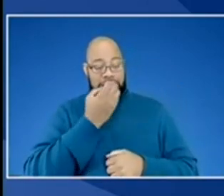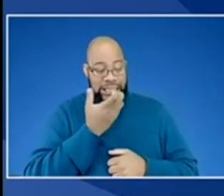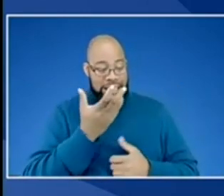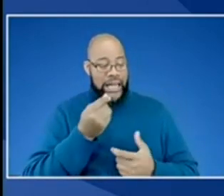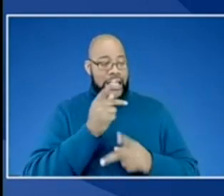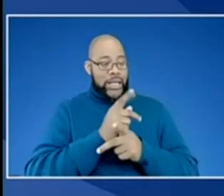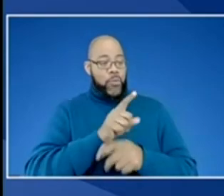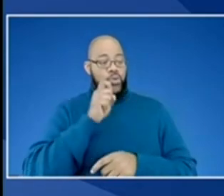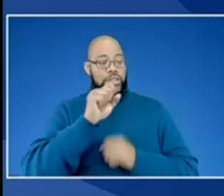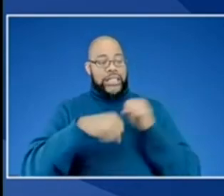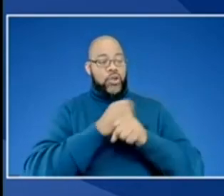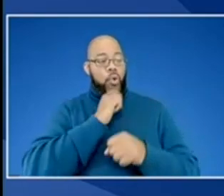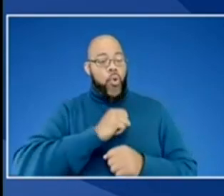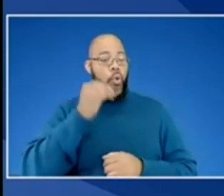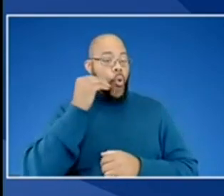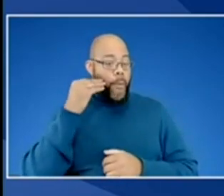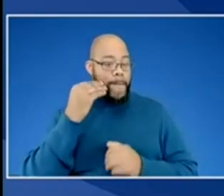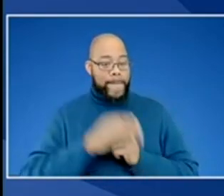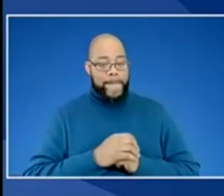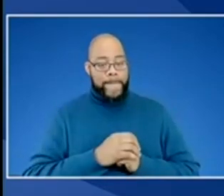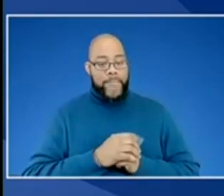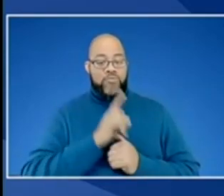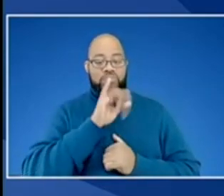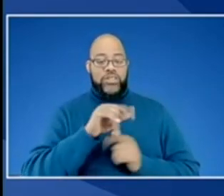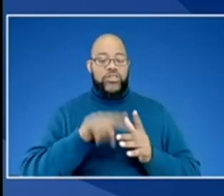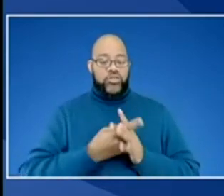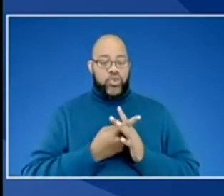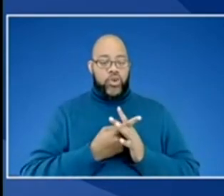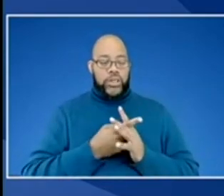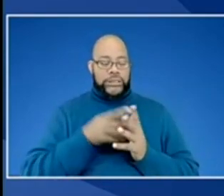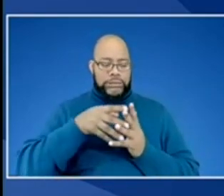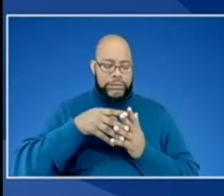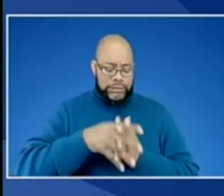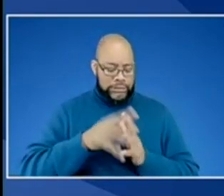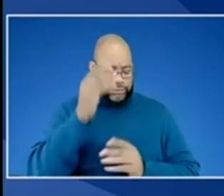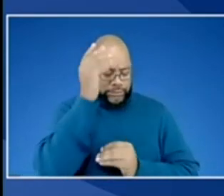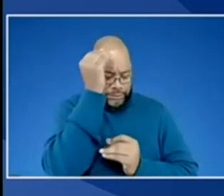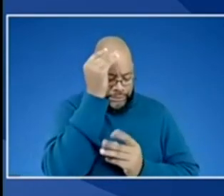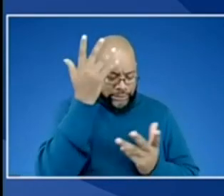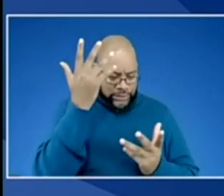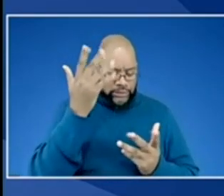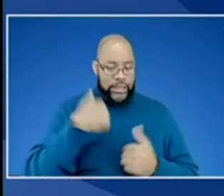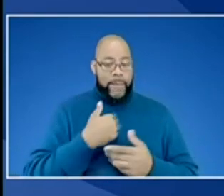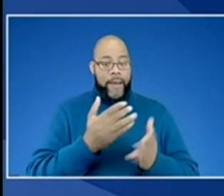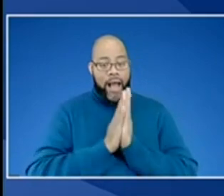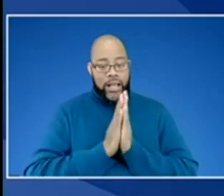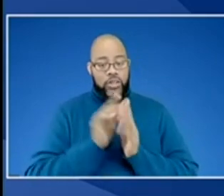year-old home is really starting to sink in. I'm asking that you please honor the